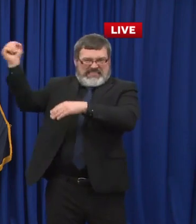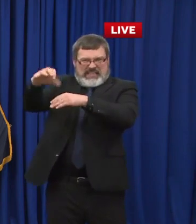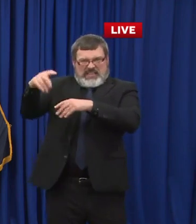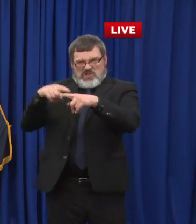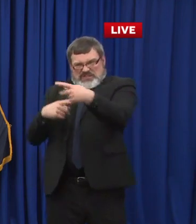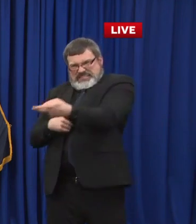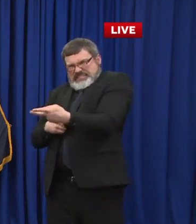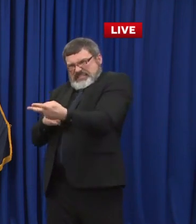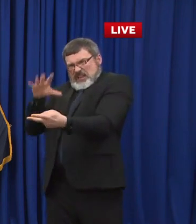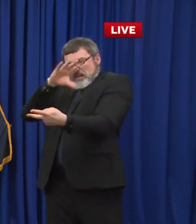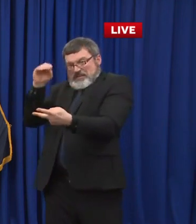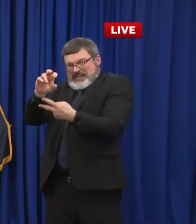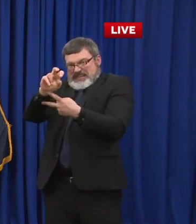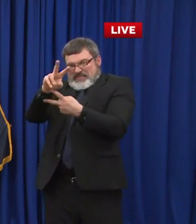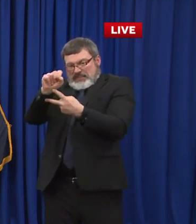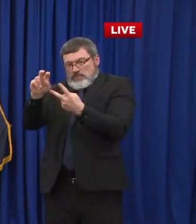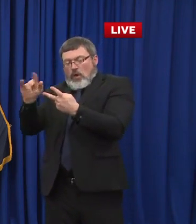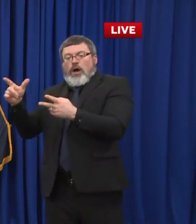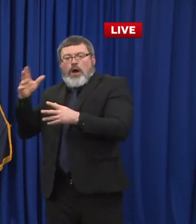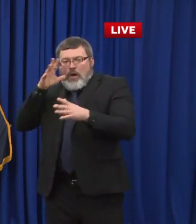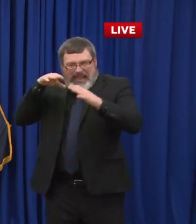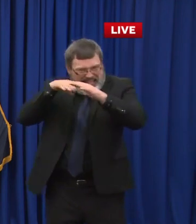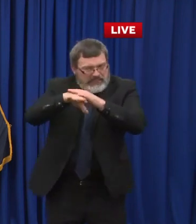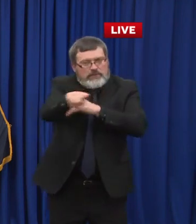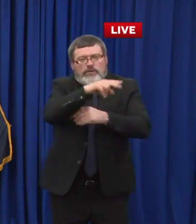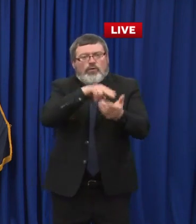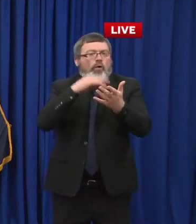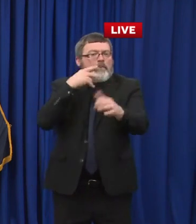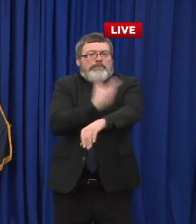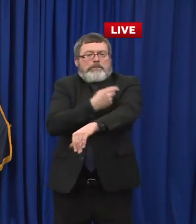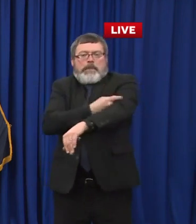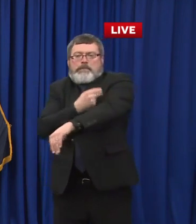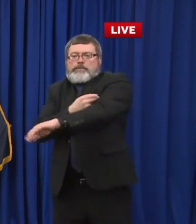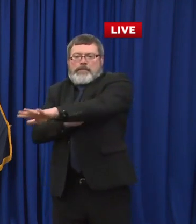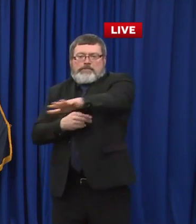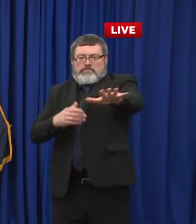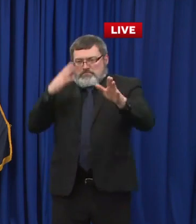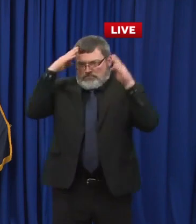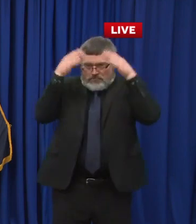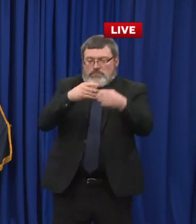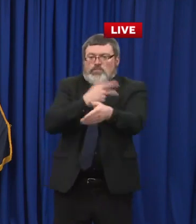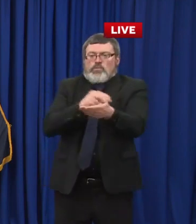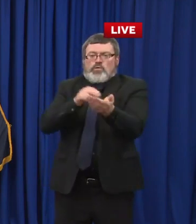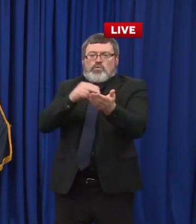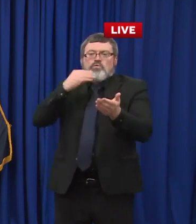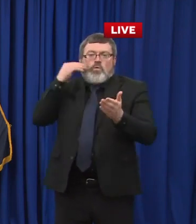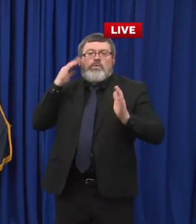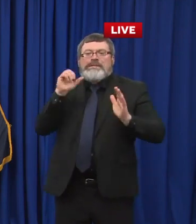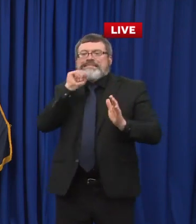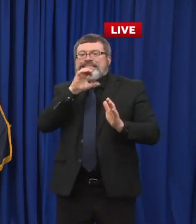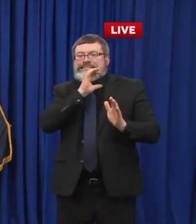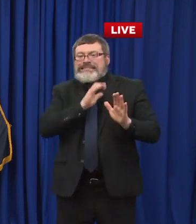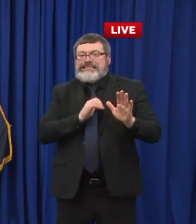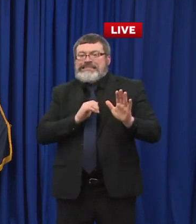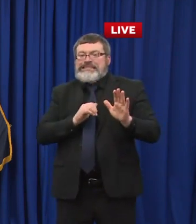WHO ARE SOME OF THE FIRST ONES TO GET THE VACCINE, THAT THEY WILL BE HANDLED THROUGH THAT PROCESS.